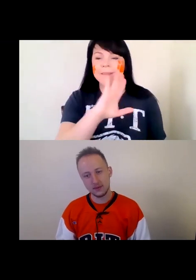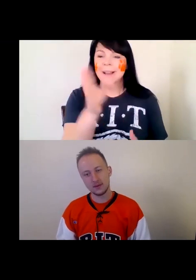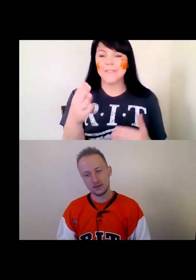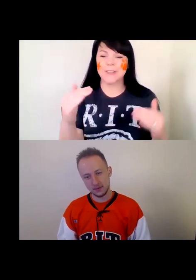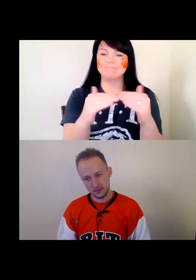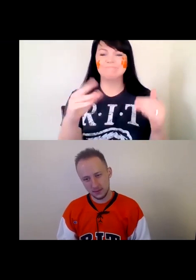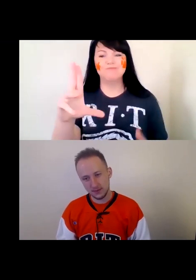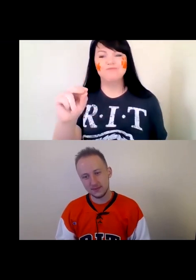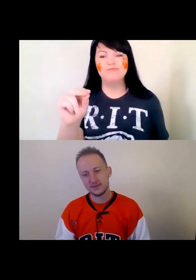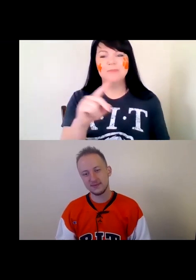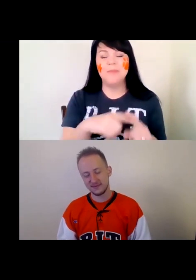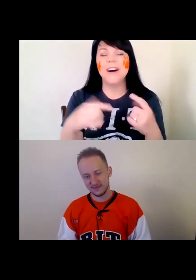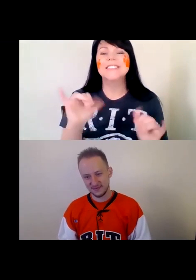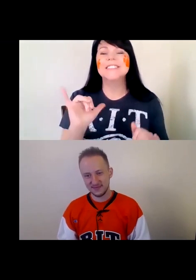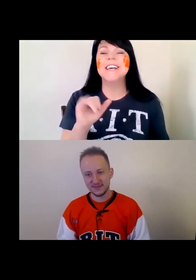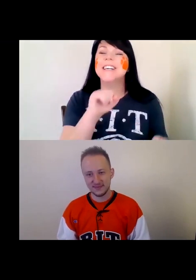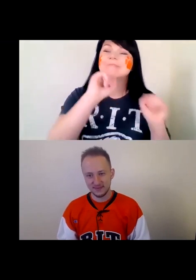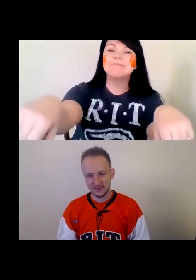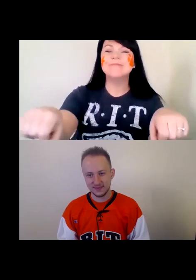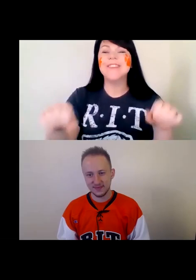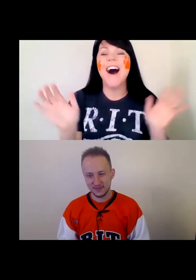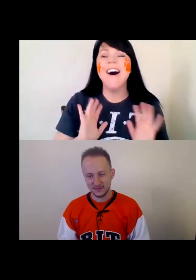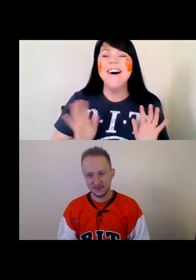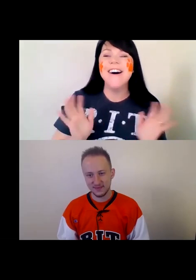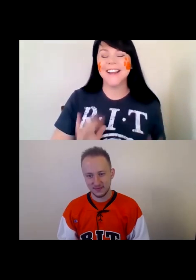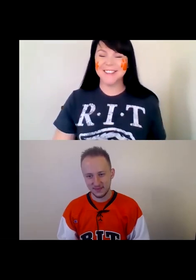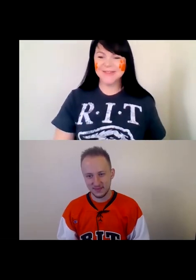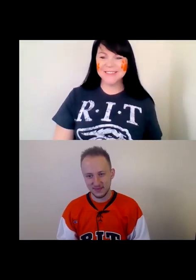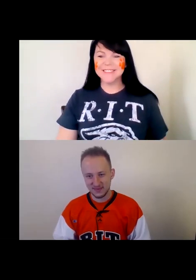I just love to see everyone's face and get to know everyone at little bit.